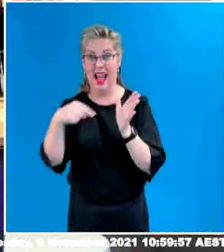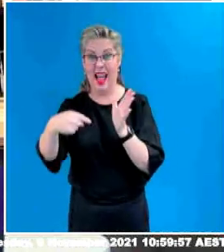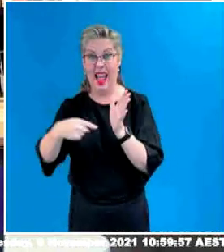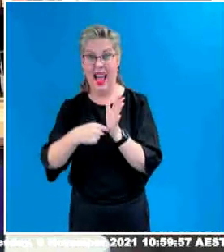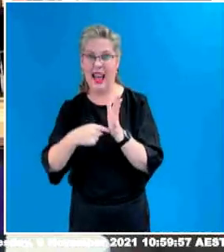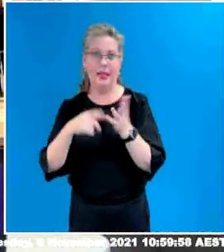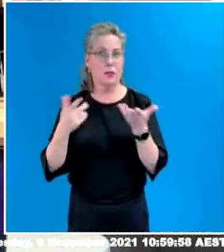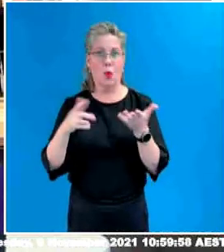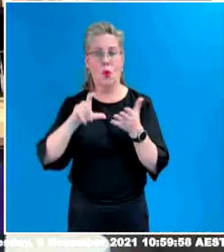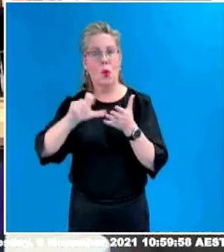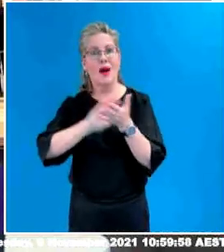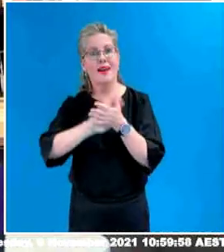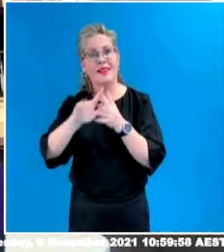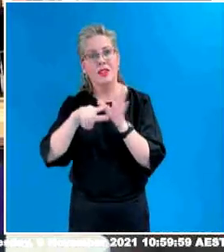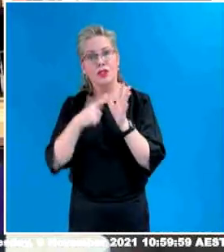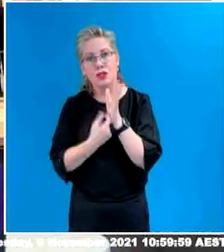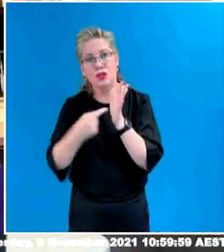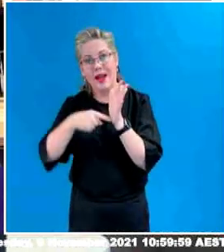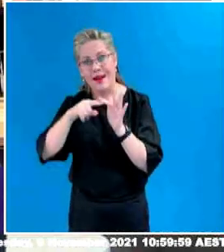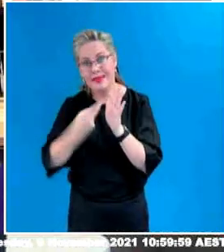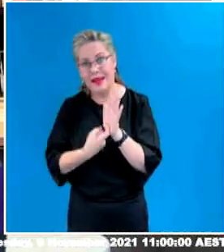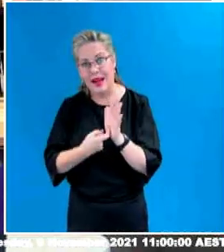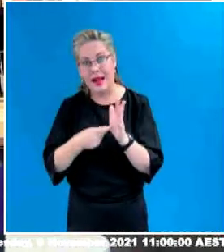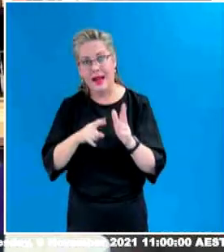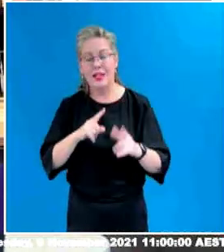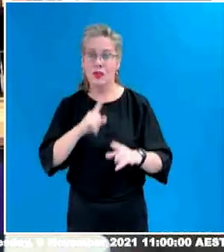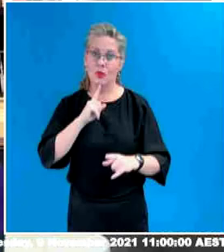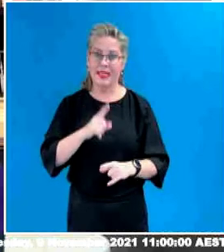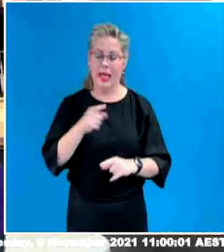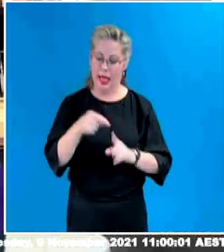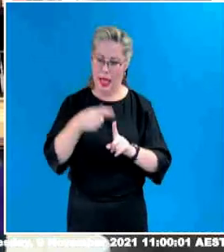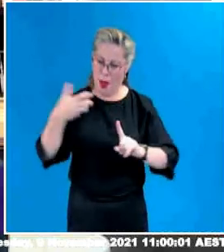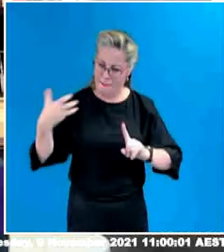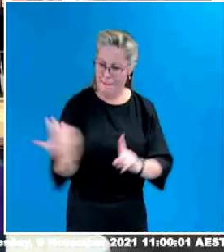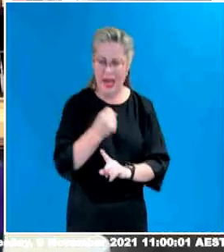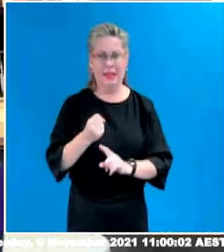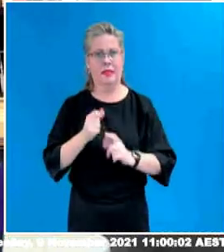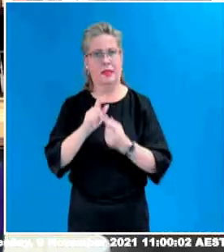or discrimination law. We do it very well often in discrimination law; the Sex